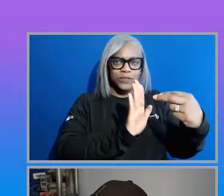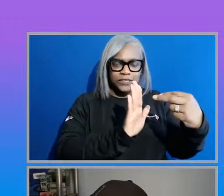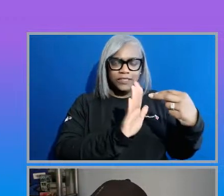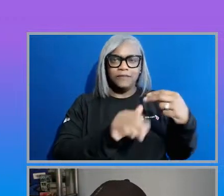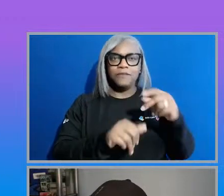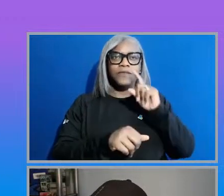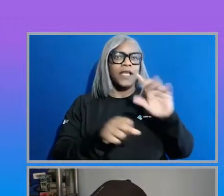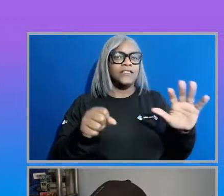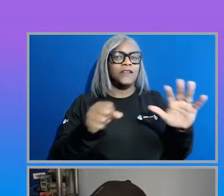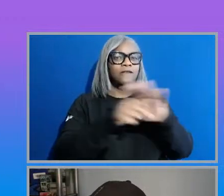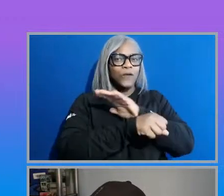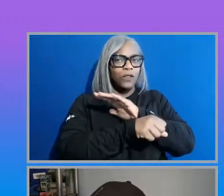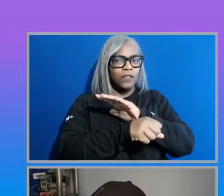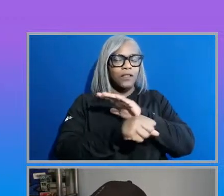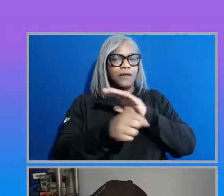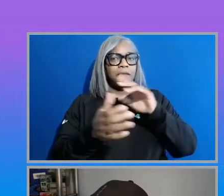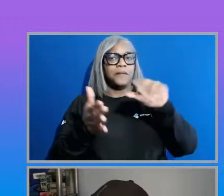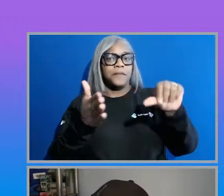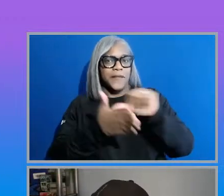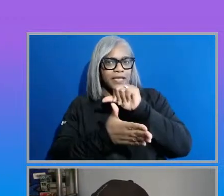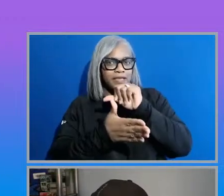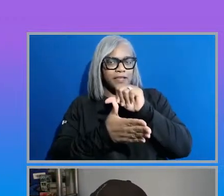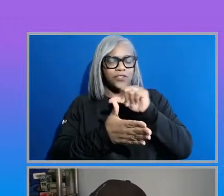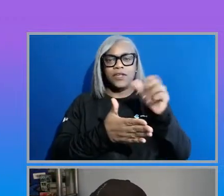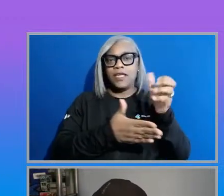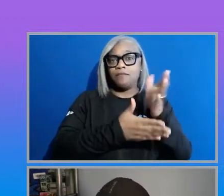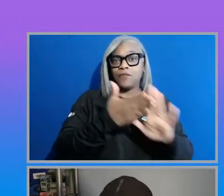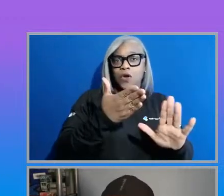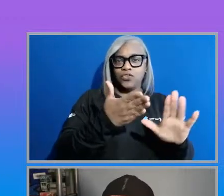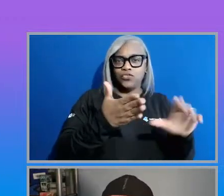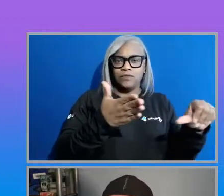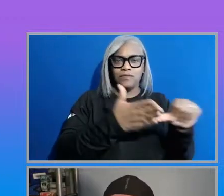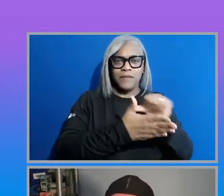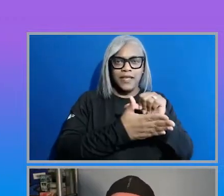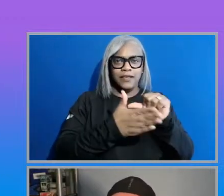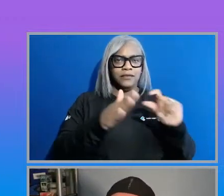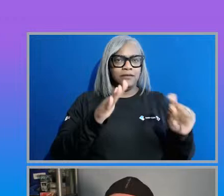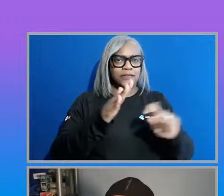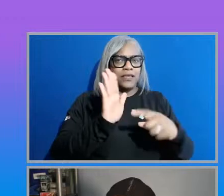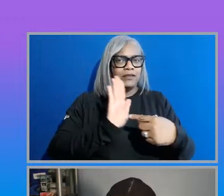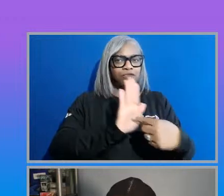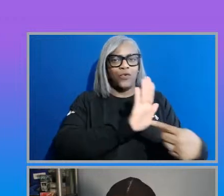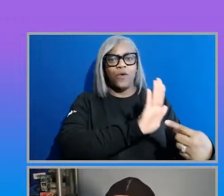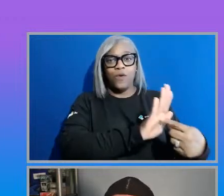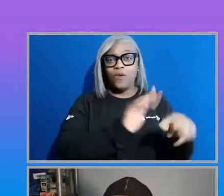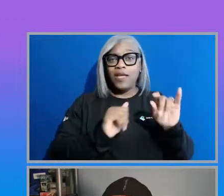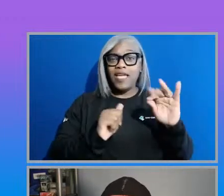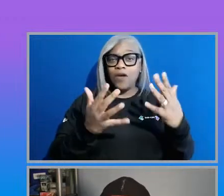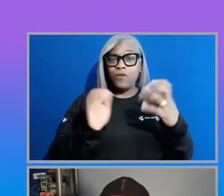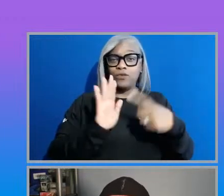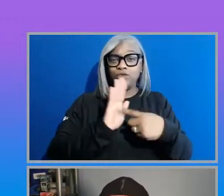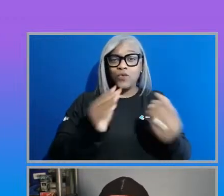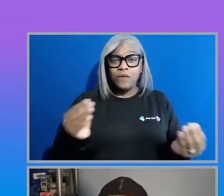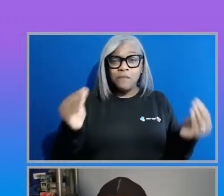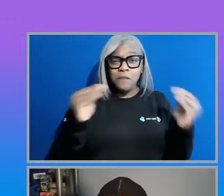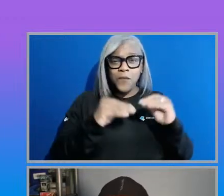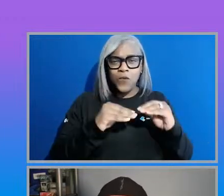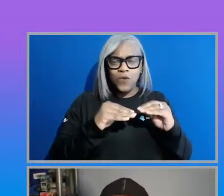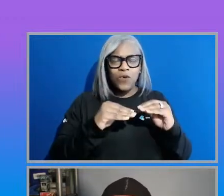full page scan and partial scan. But what happens if I want to